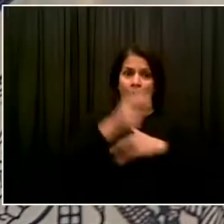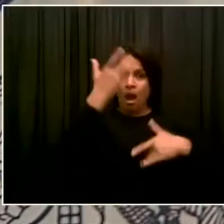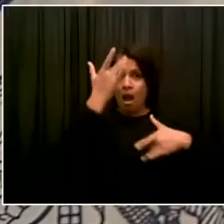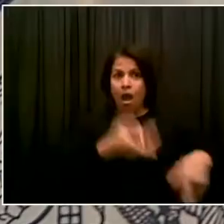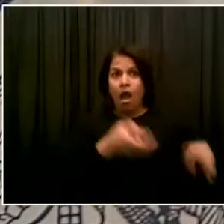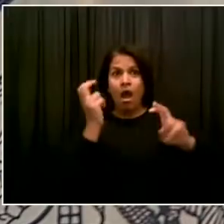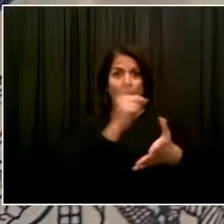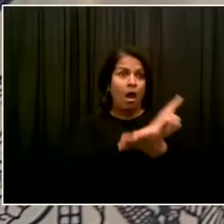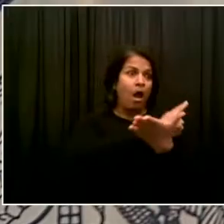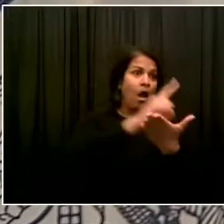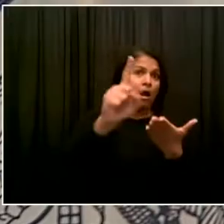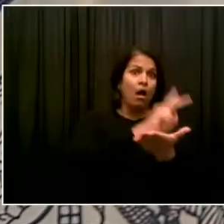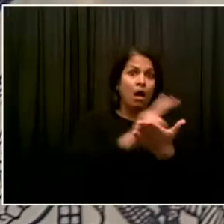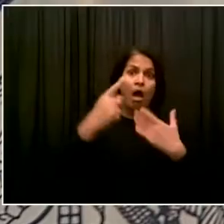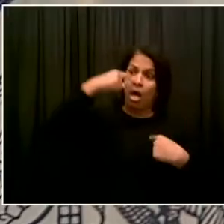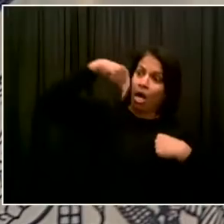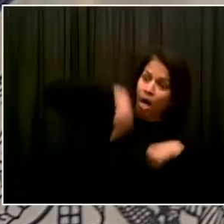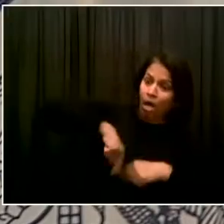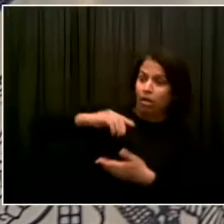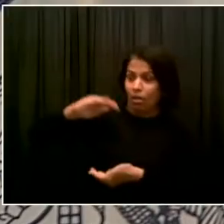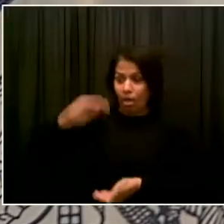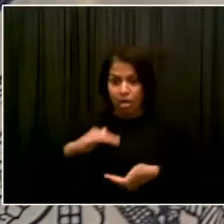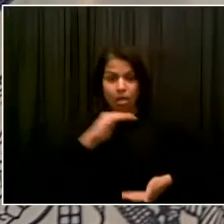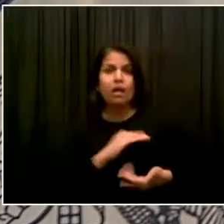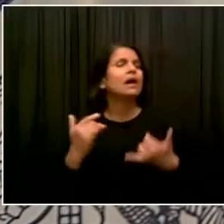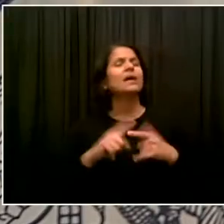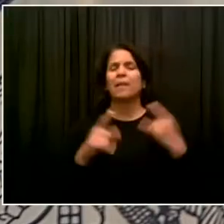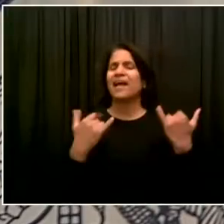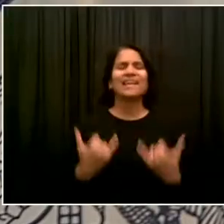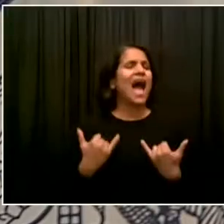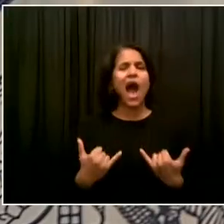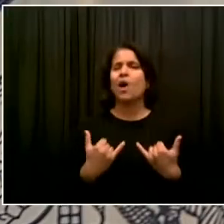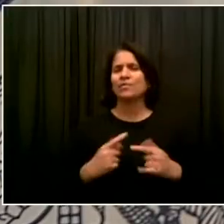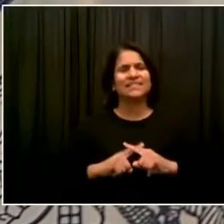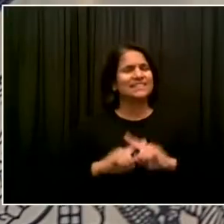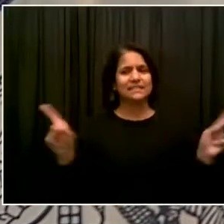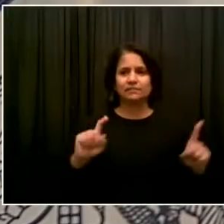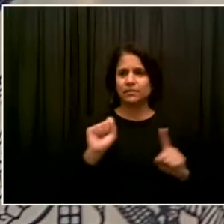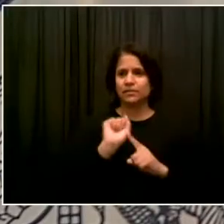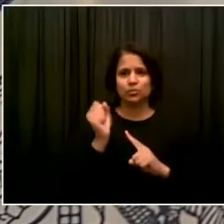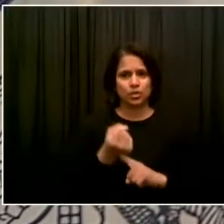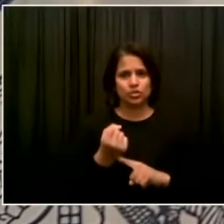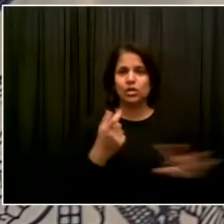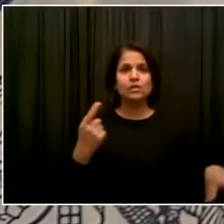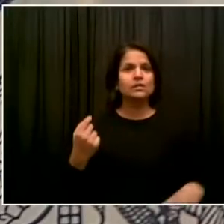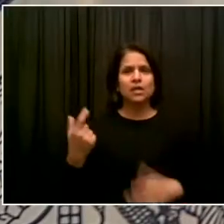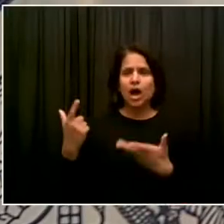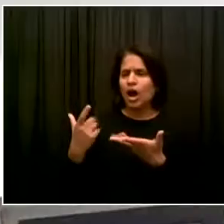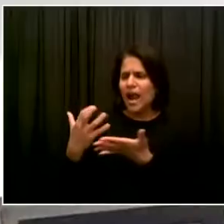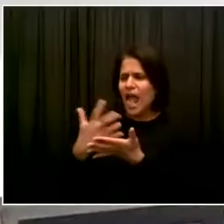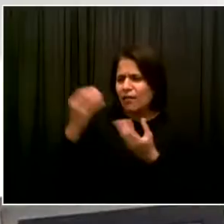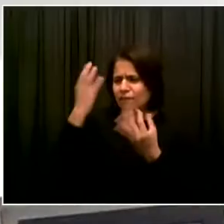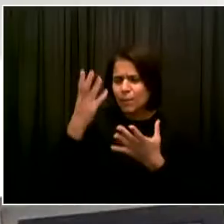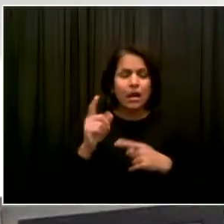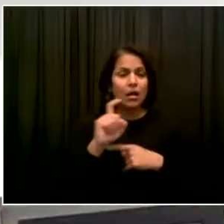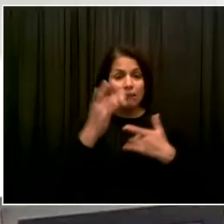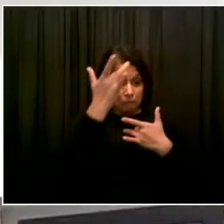ONLY IN THE SPRING OF 2020 BUT EVEN LAST WINTERM, U CH BETTER EXPERIENCE. THAT IS WHAT WE KNOW SO FAR BUT WE ARE OIGNG TO